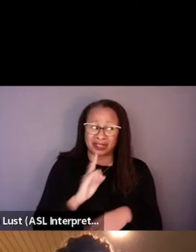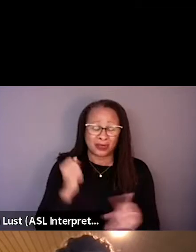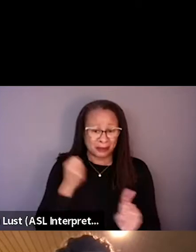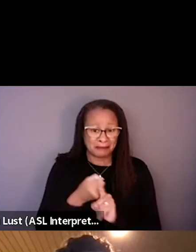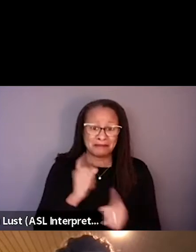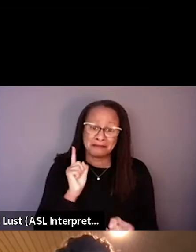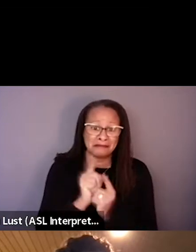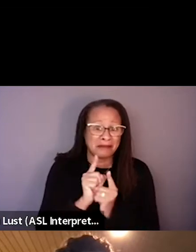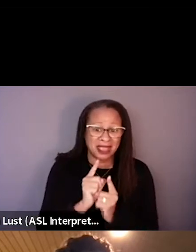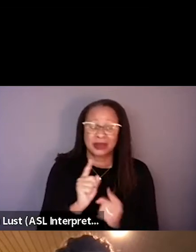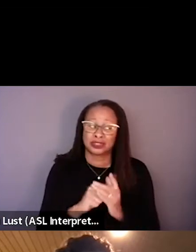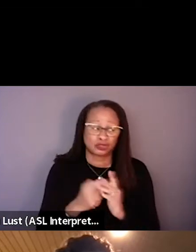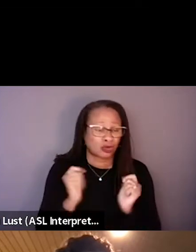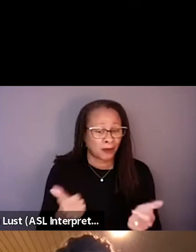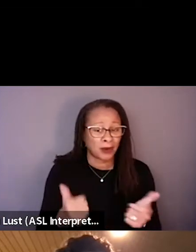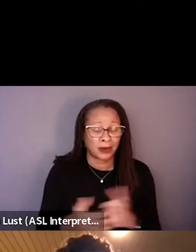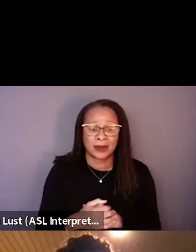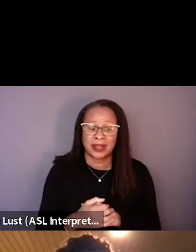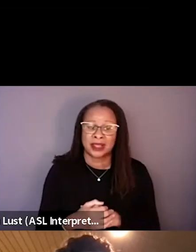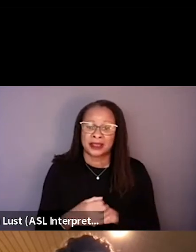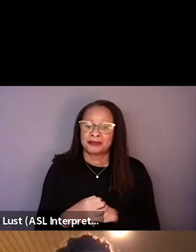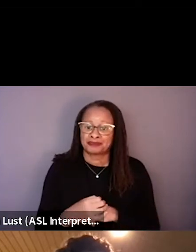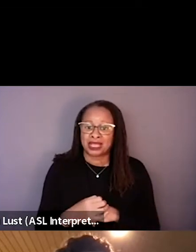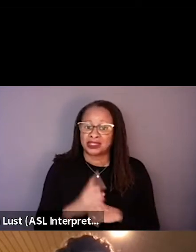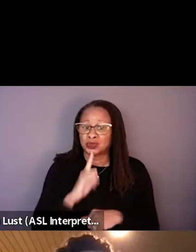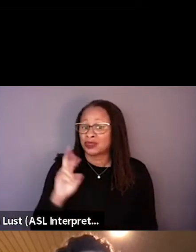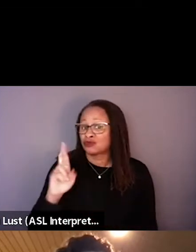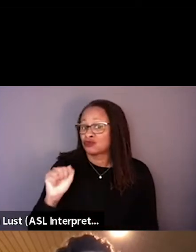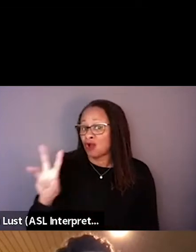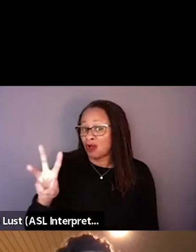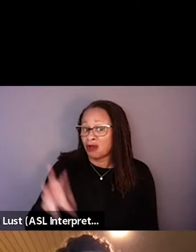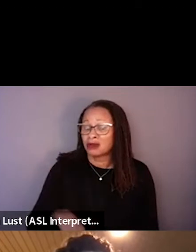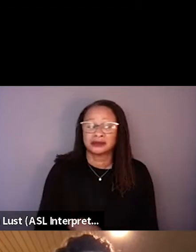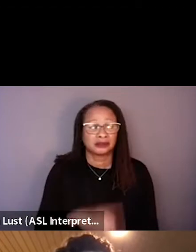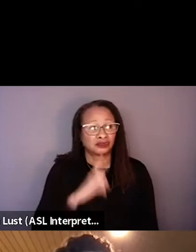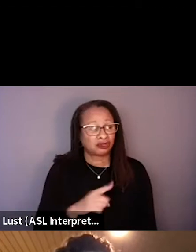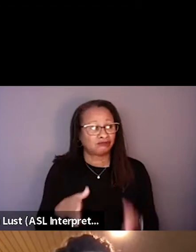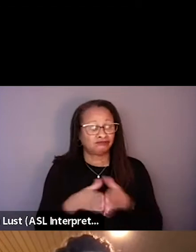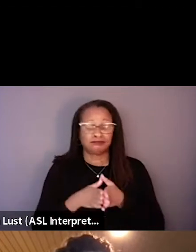and just started right away and there was a real rawness to it and a real openness from day one.